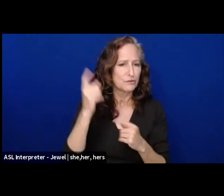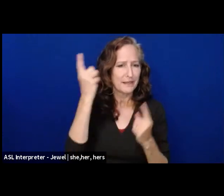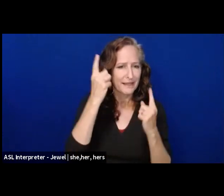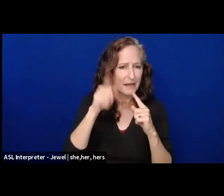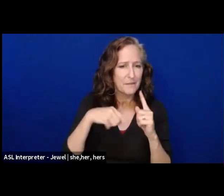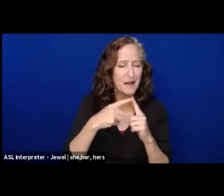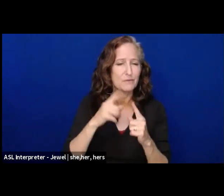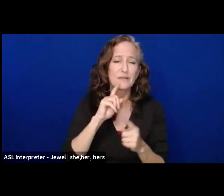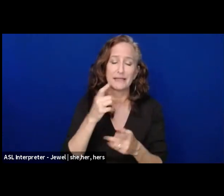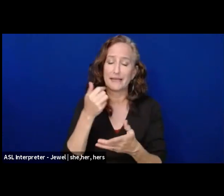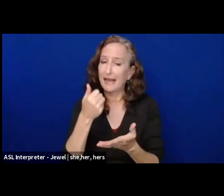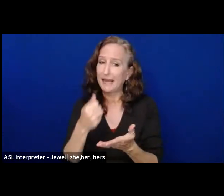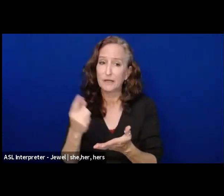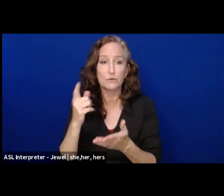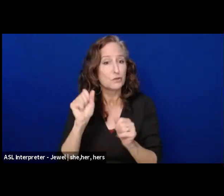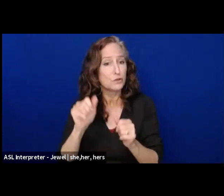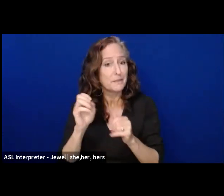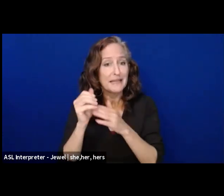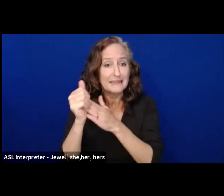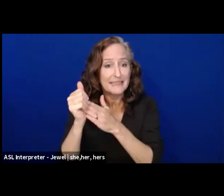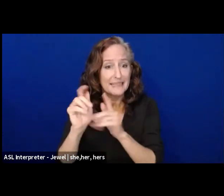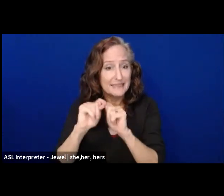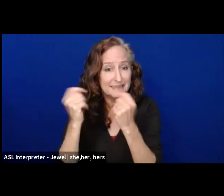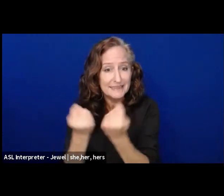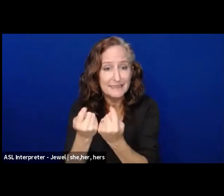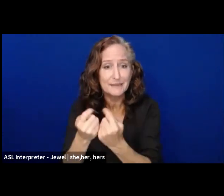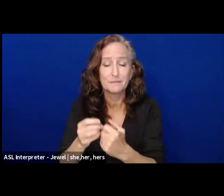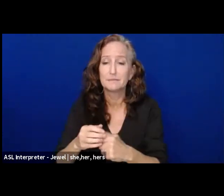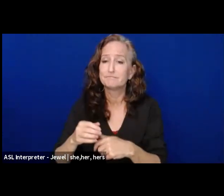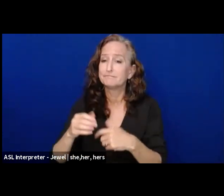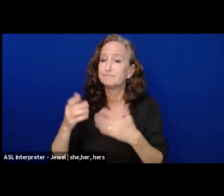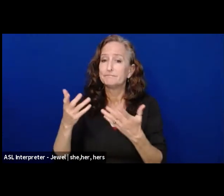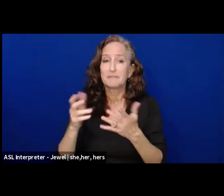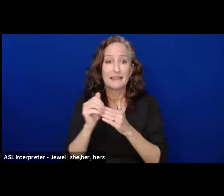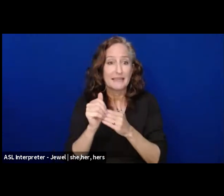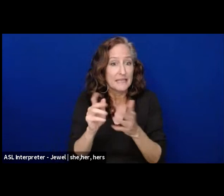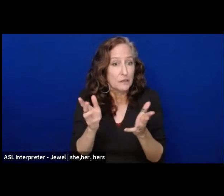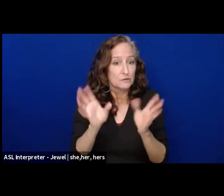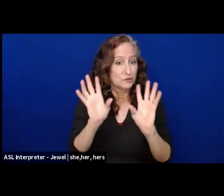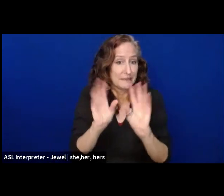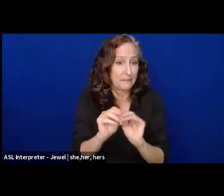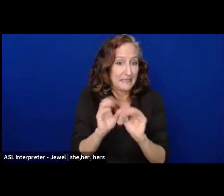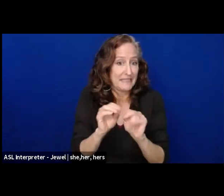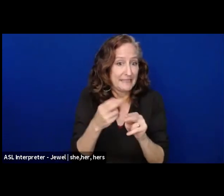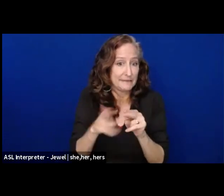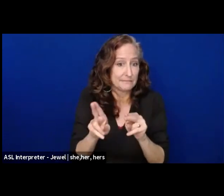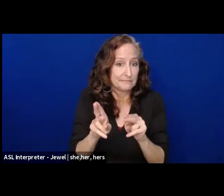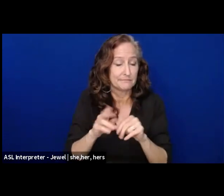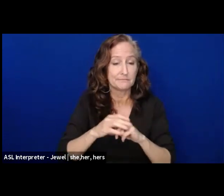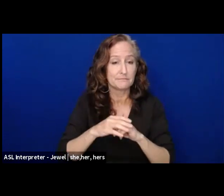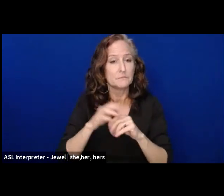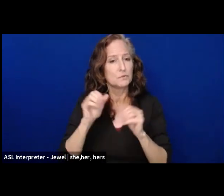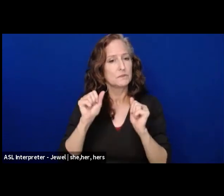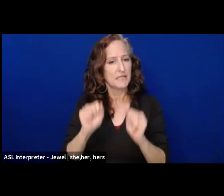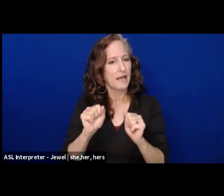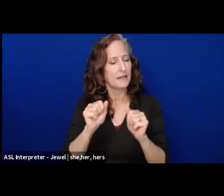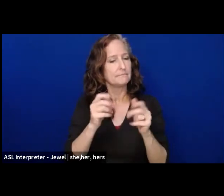who is leading a team, anybody who is leading a meeting even can also really focus on.